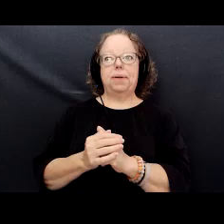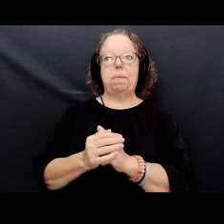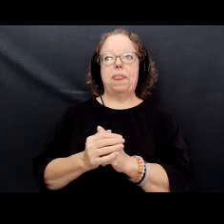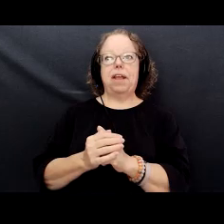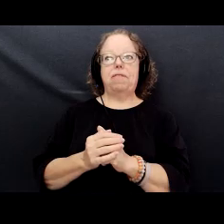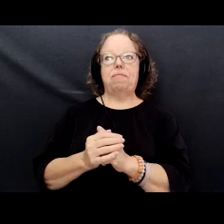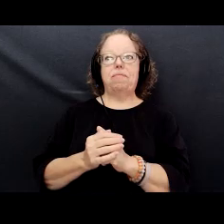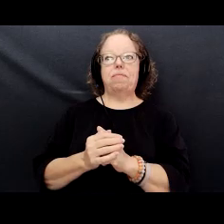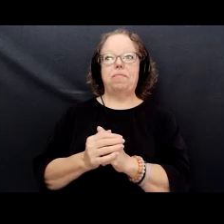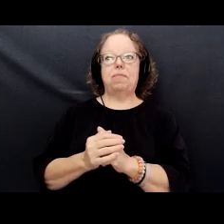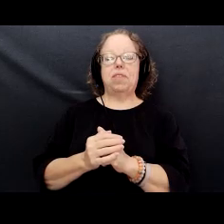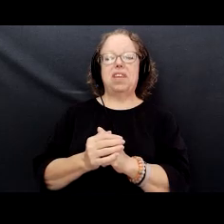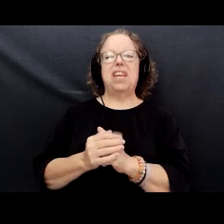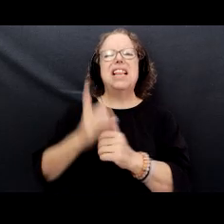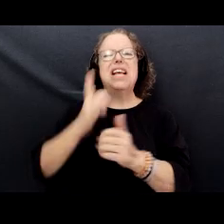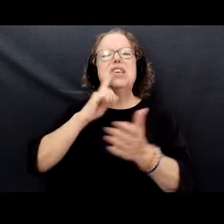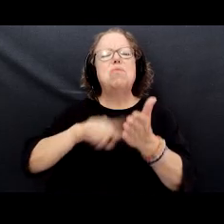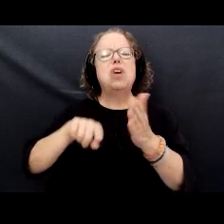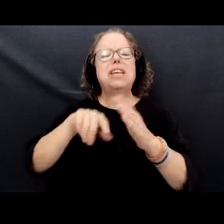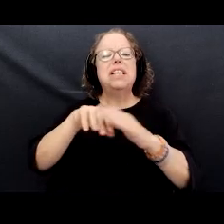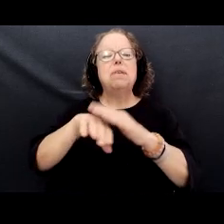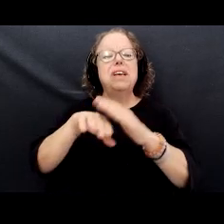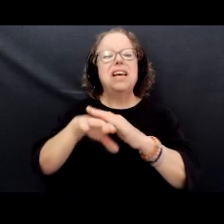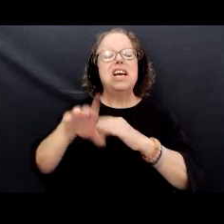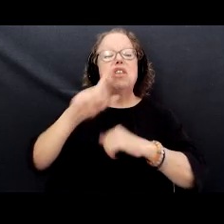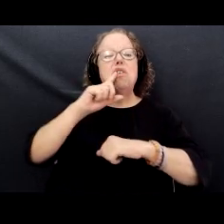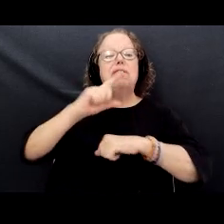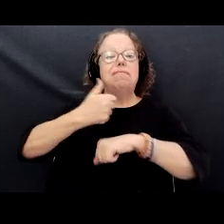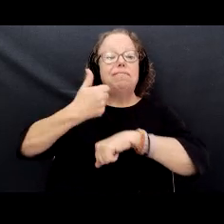So, let's explore the accessibility initiatives by the Vermont Department of